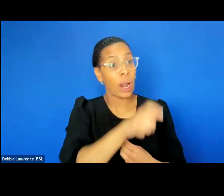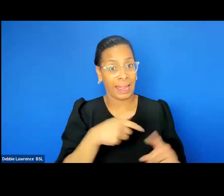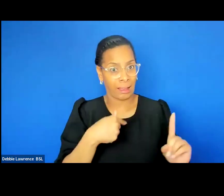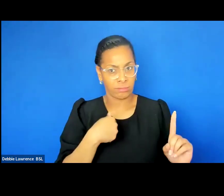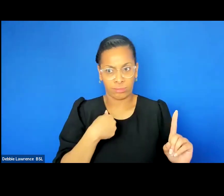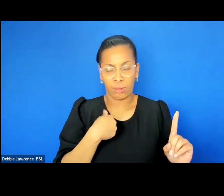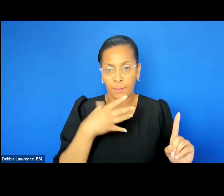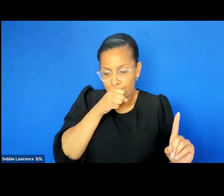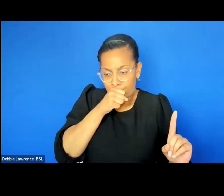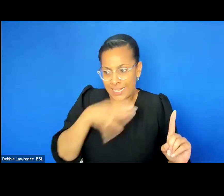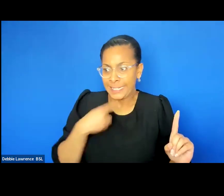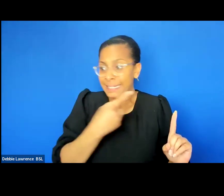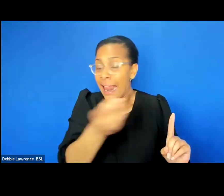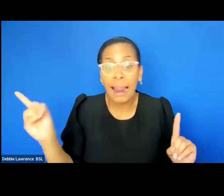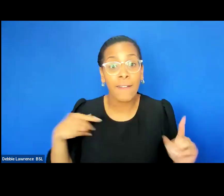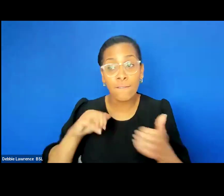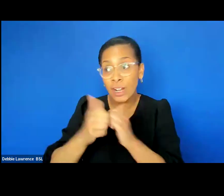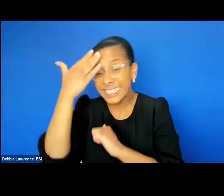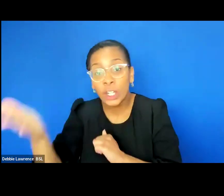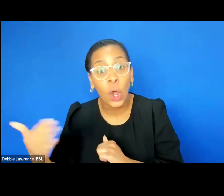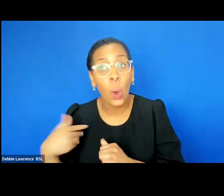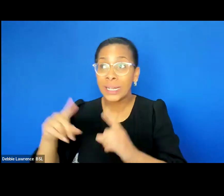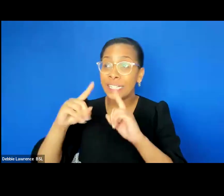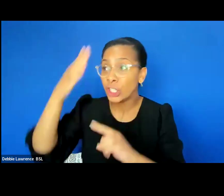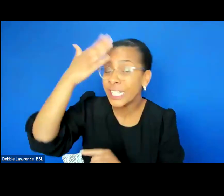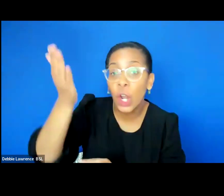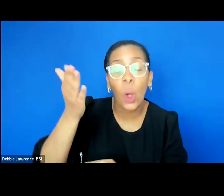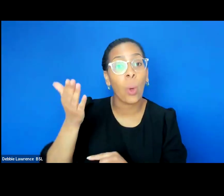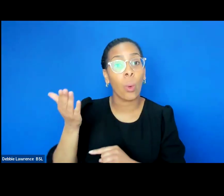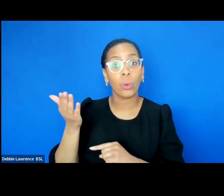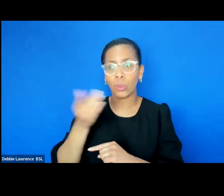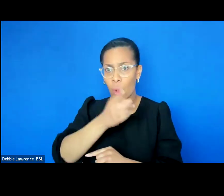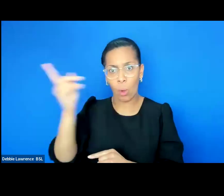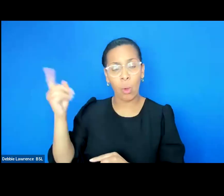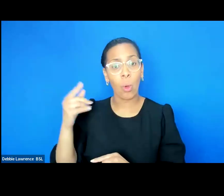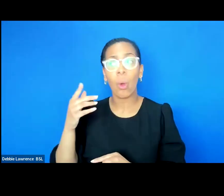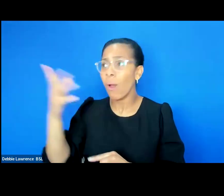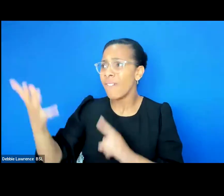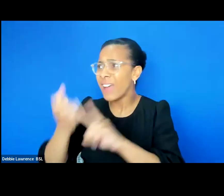Friends didn't know. I didn't tell my teachers. So it was quite a shock for my school principal when they found out.